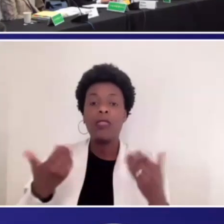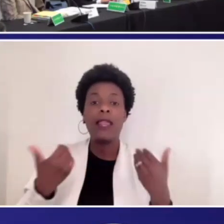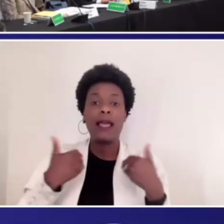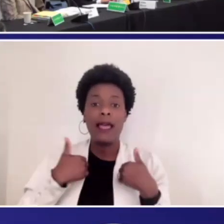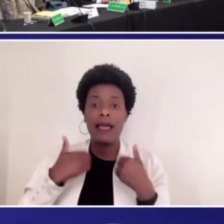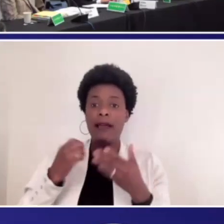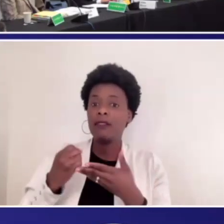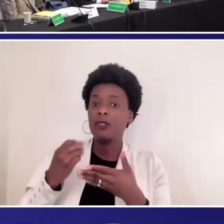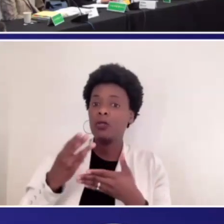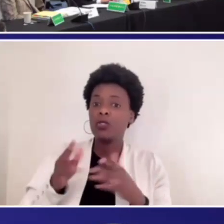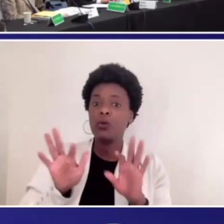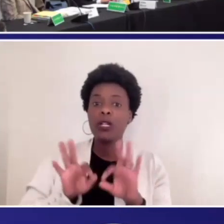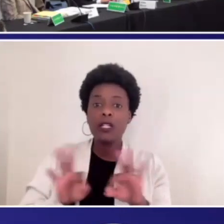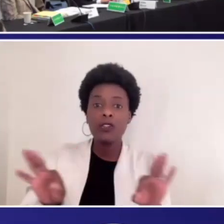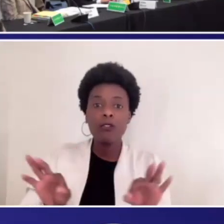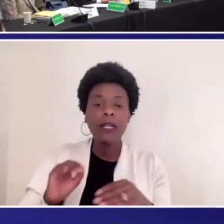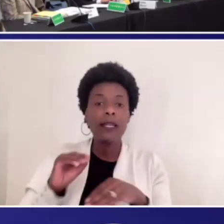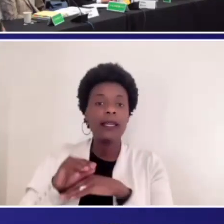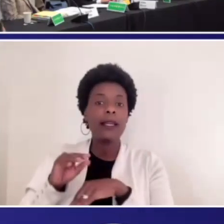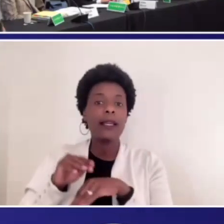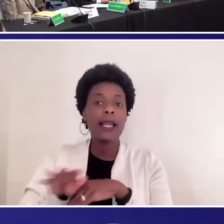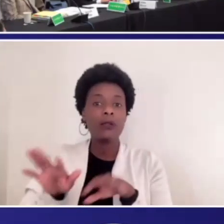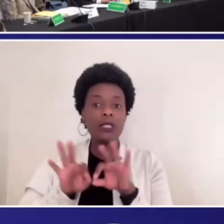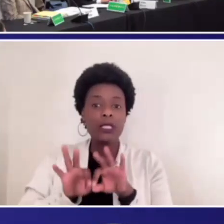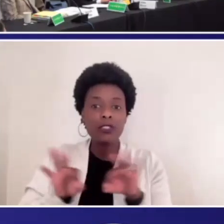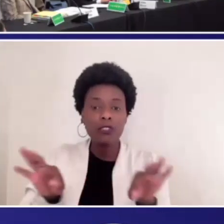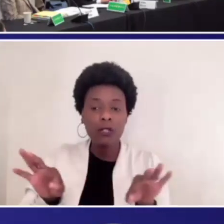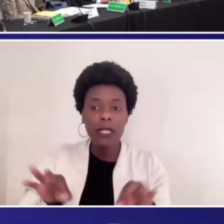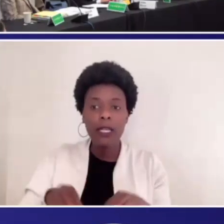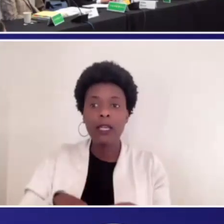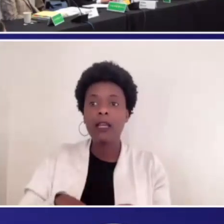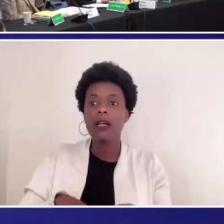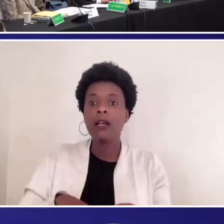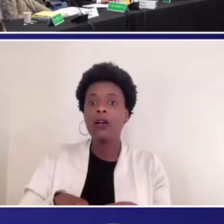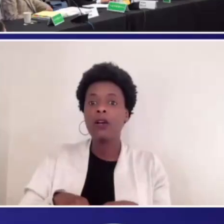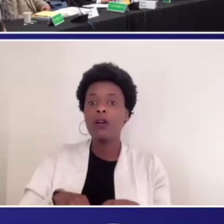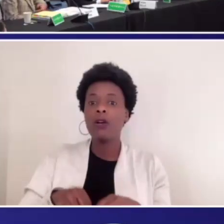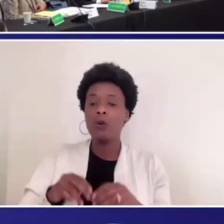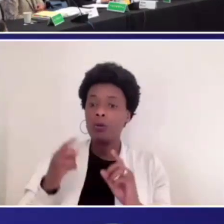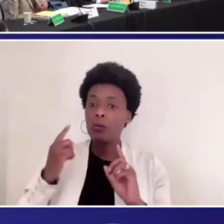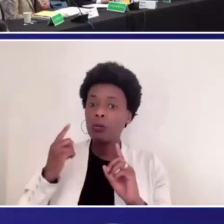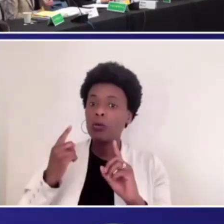counseling degrees, something related to that, who pursue the doctorate,